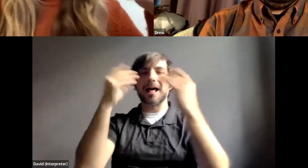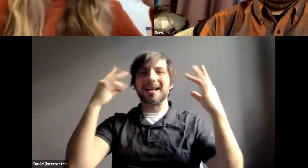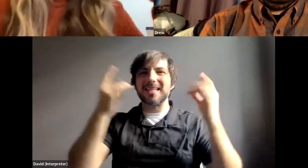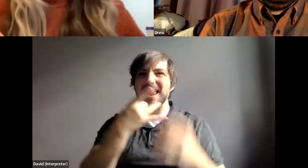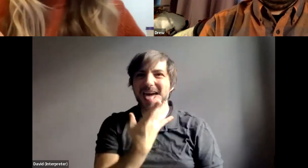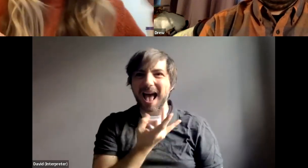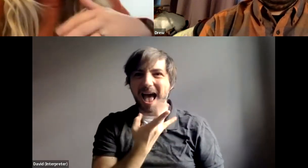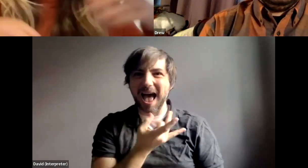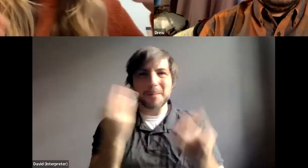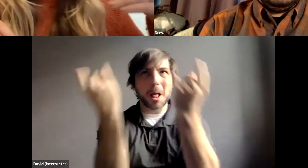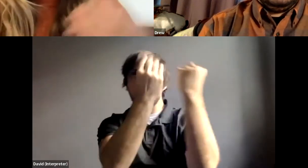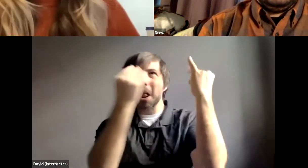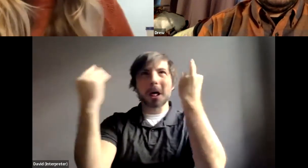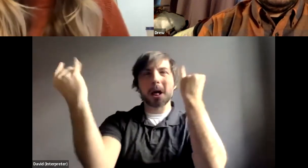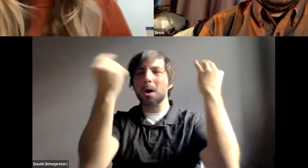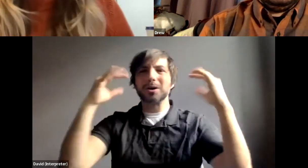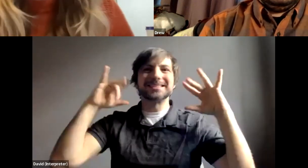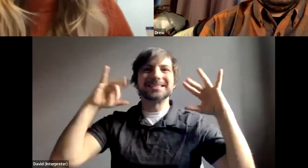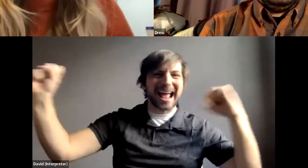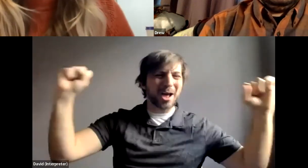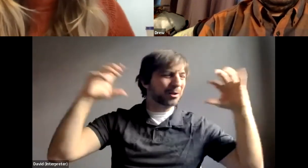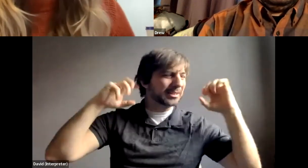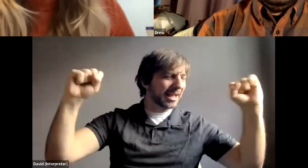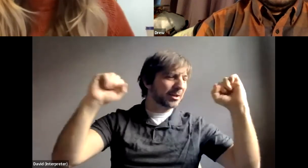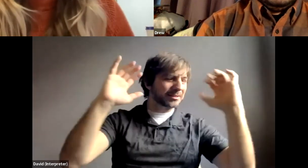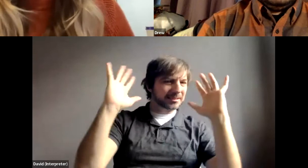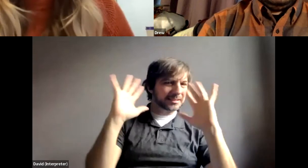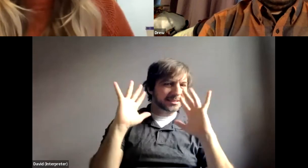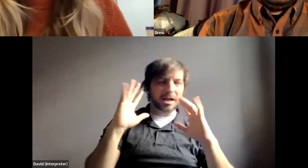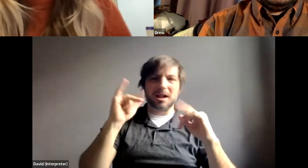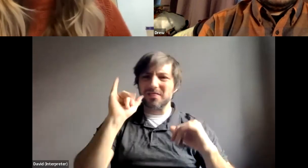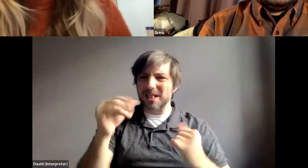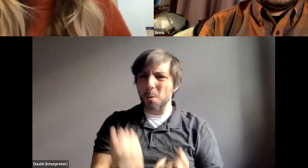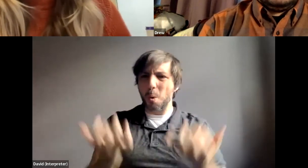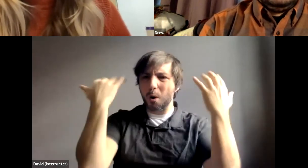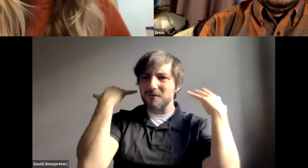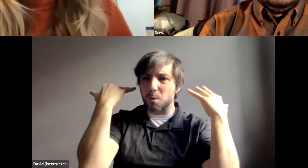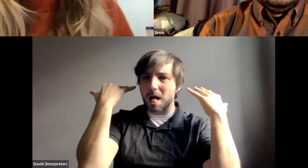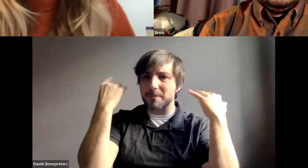energetic crowd can be overwhelming to someone with a censor processing disability.